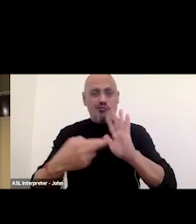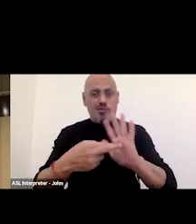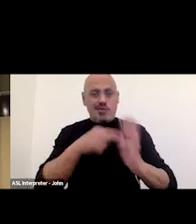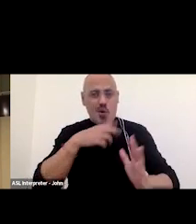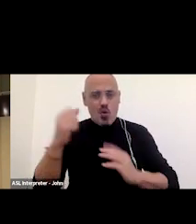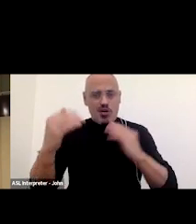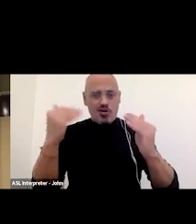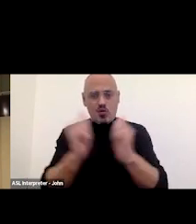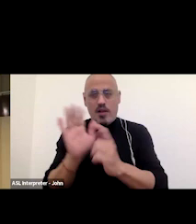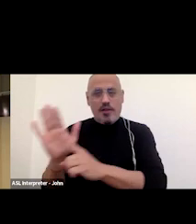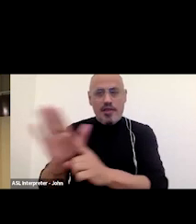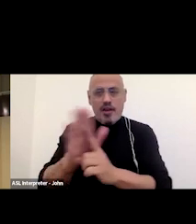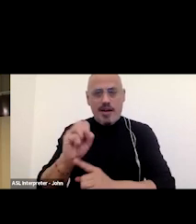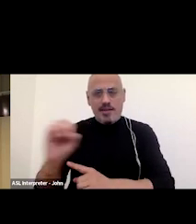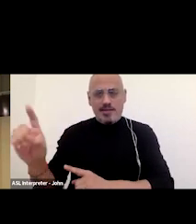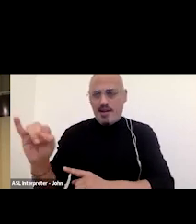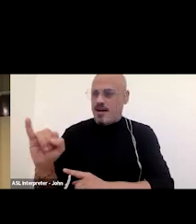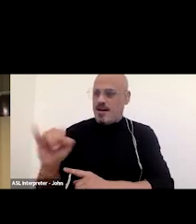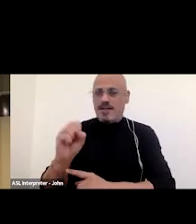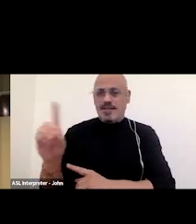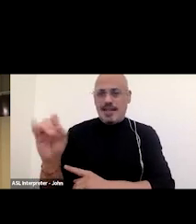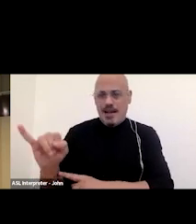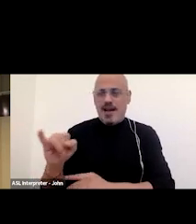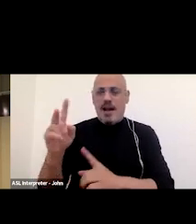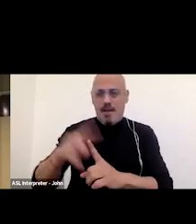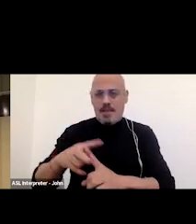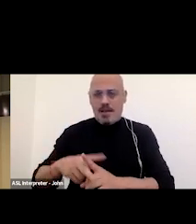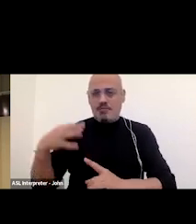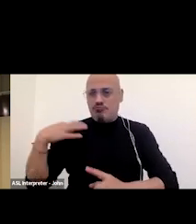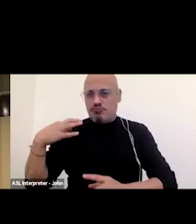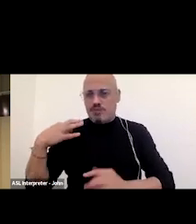and SSDI applications by applying various SSA rules